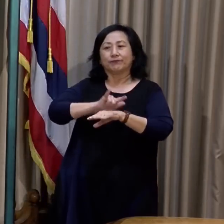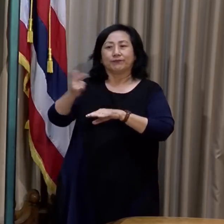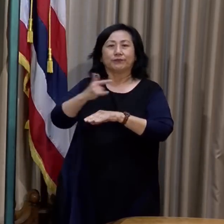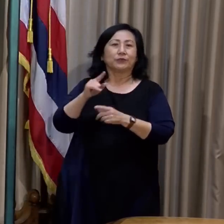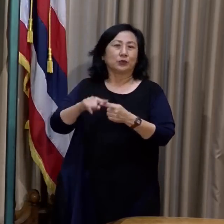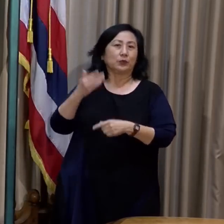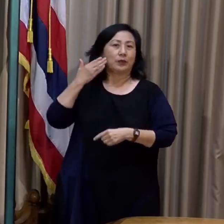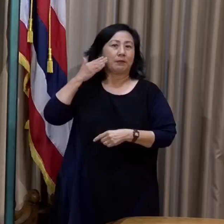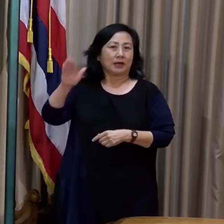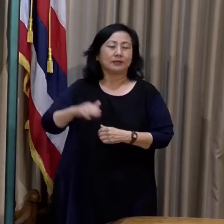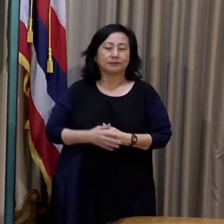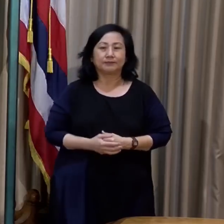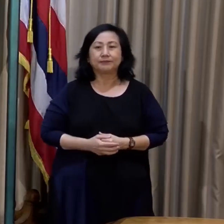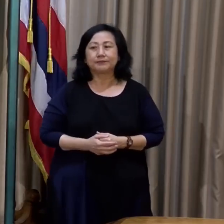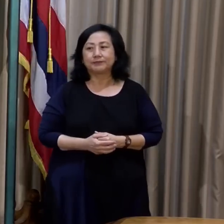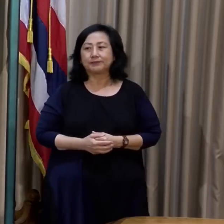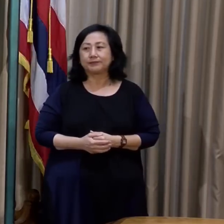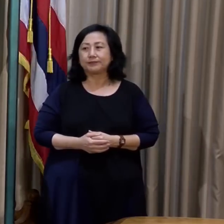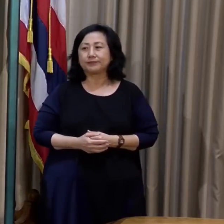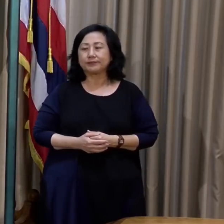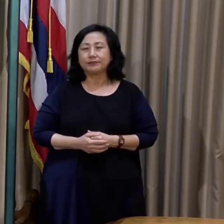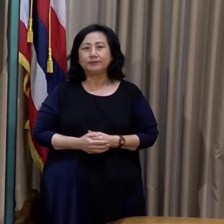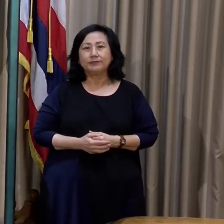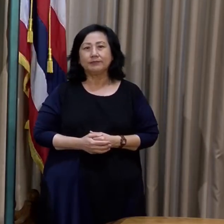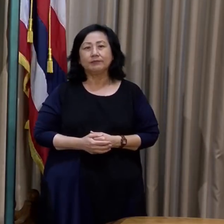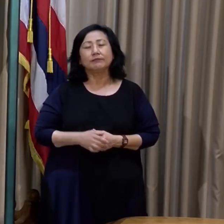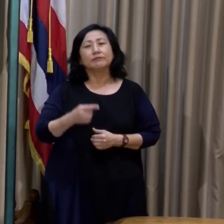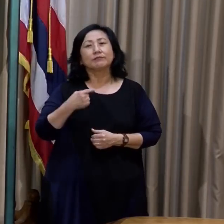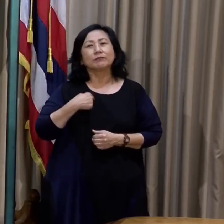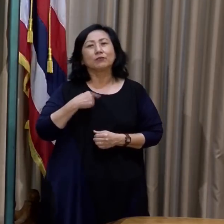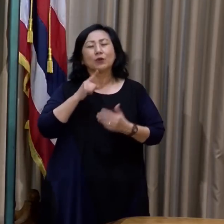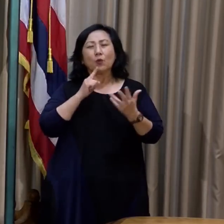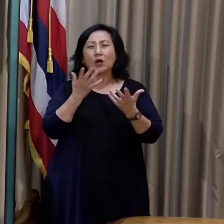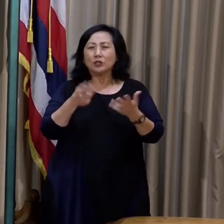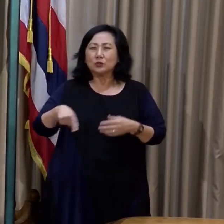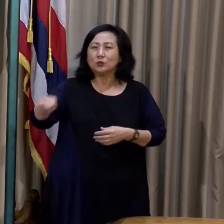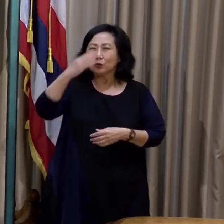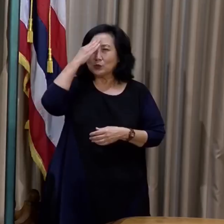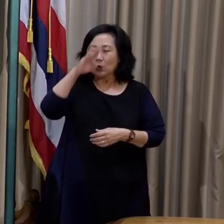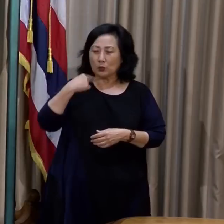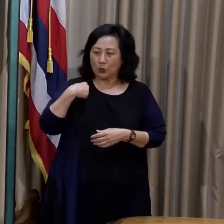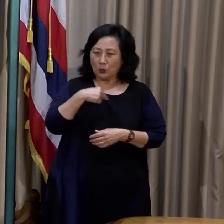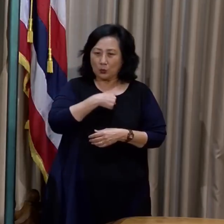PROVIDE MORE DETAILS ON WHEN WE WERE STORE -- WHEN WE RESTORE